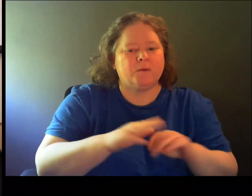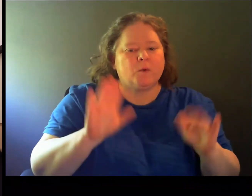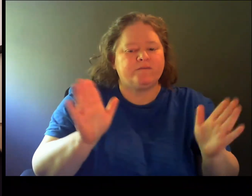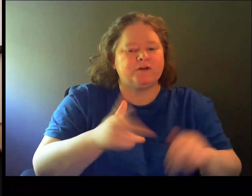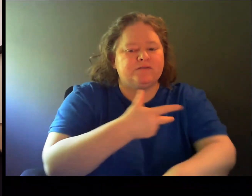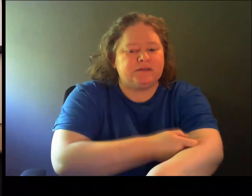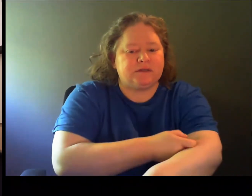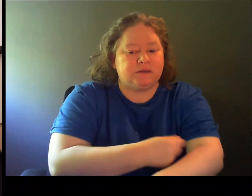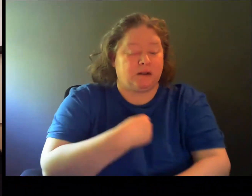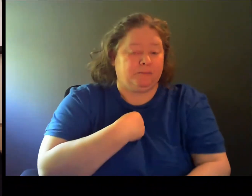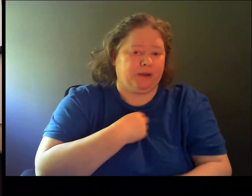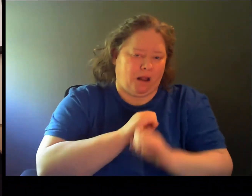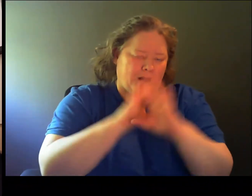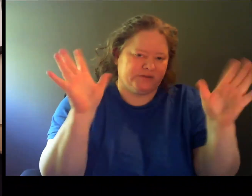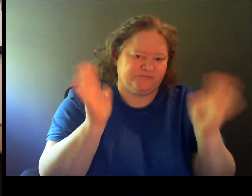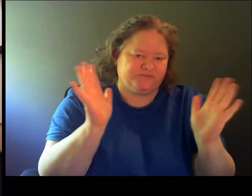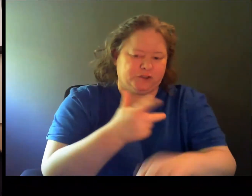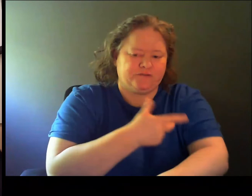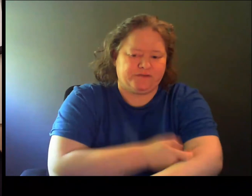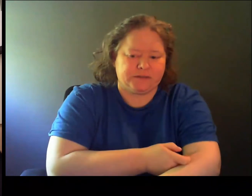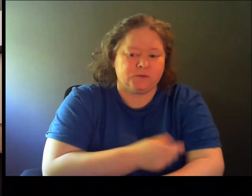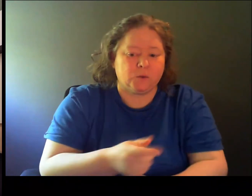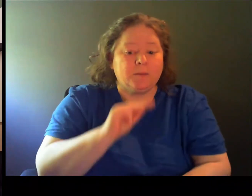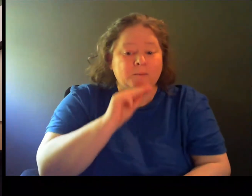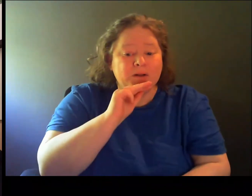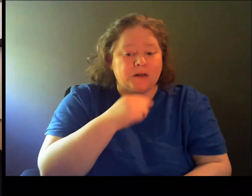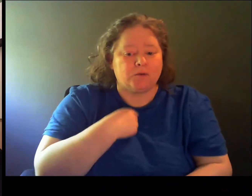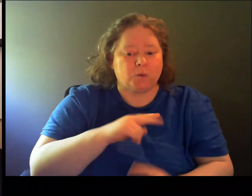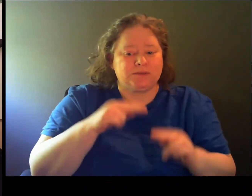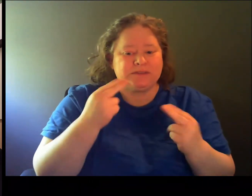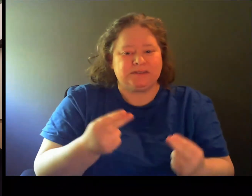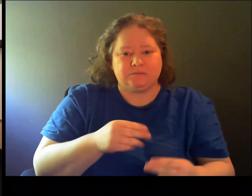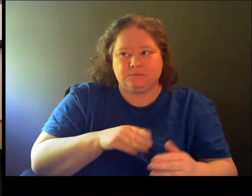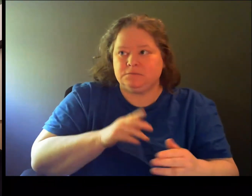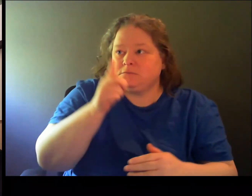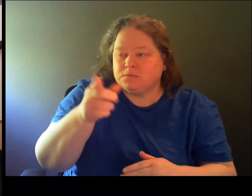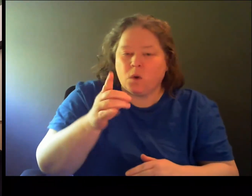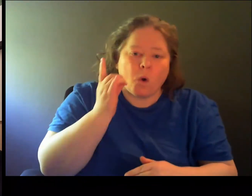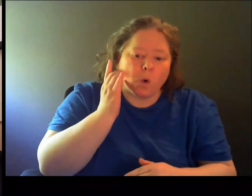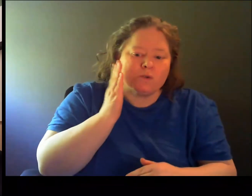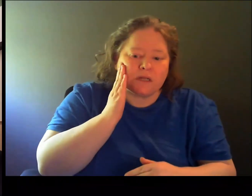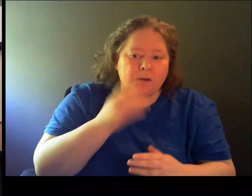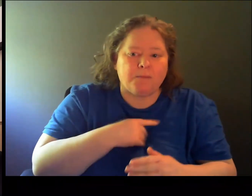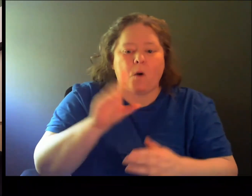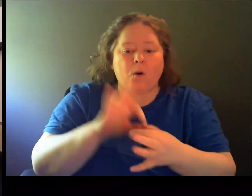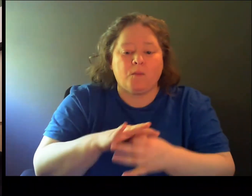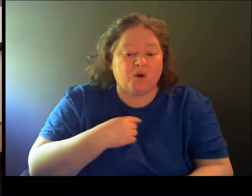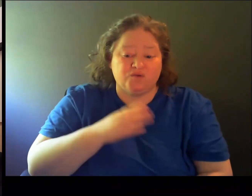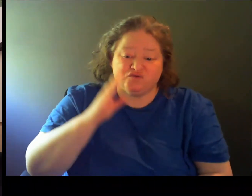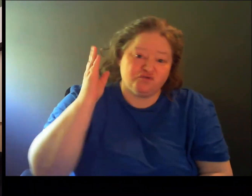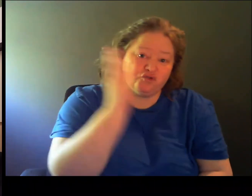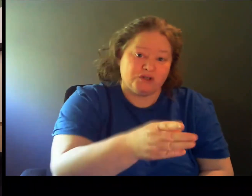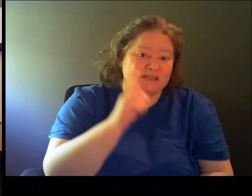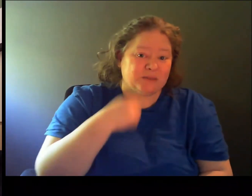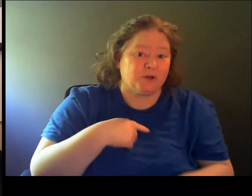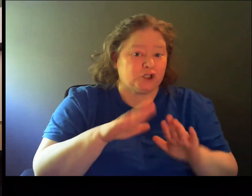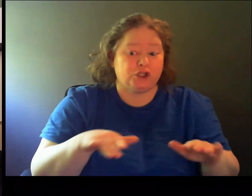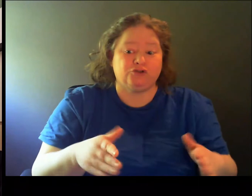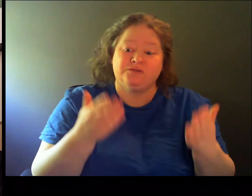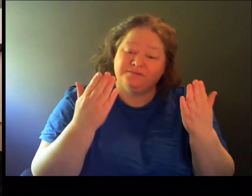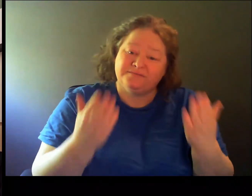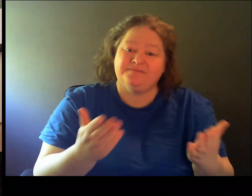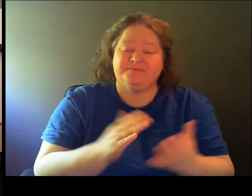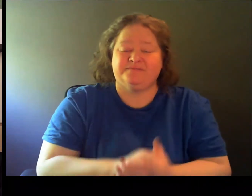and I’m obviously vaccinated, so it means that I won't spend time in a hotel when I come home.